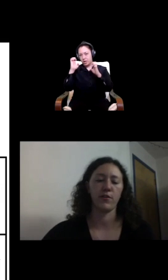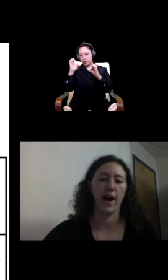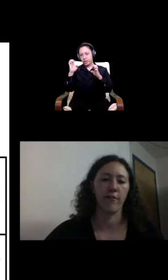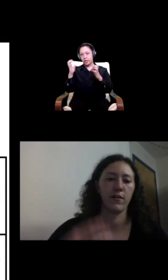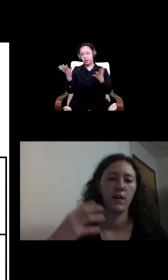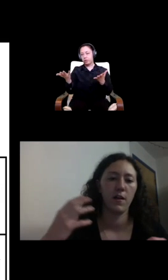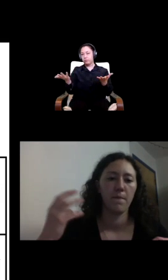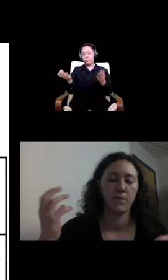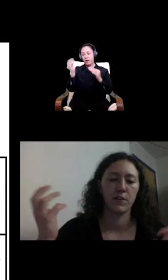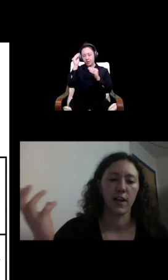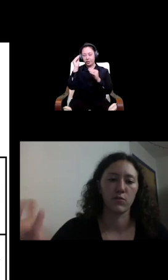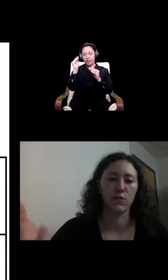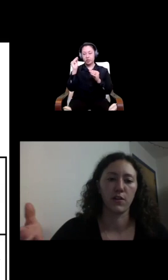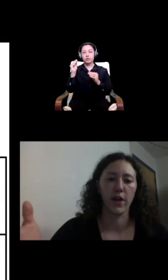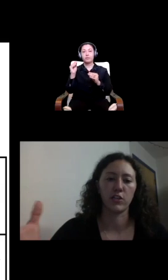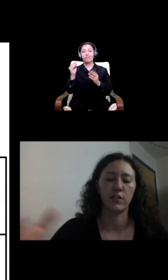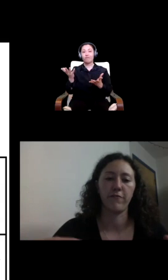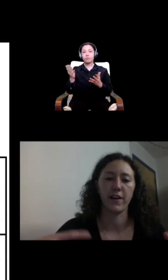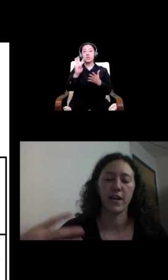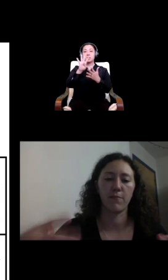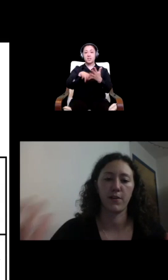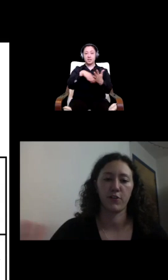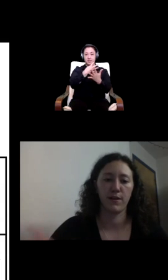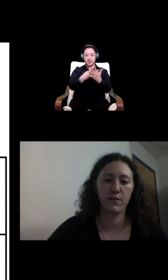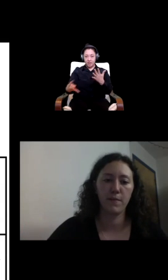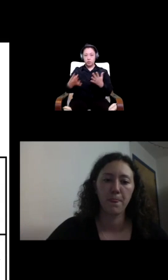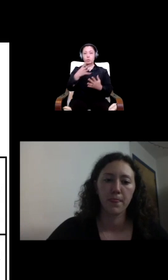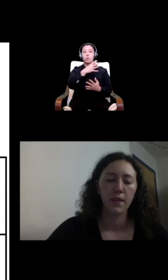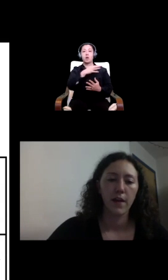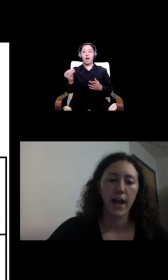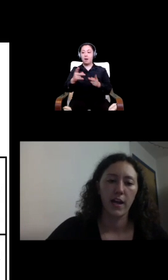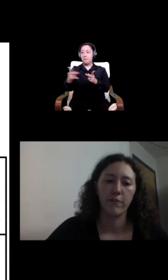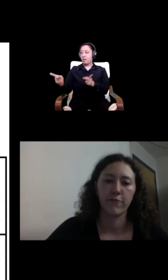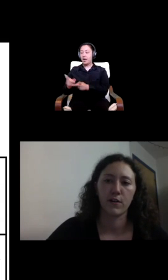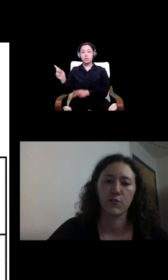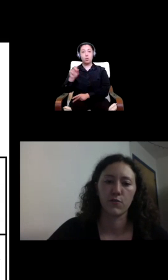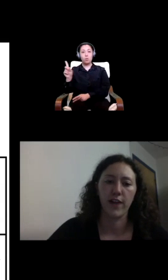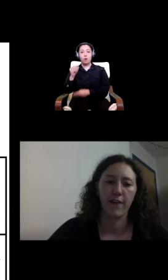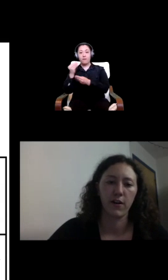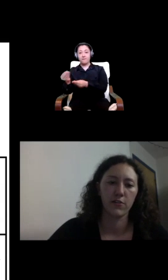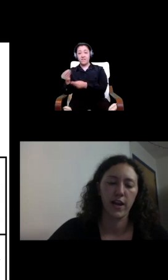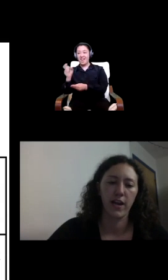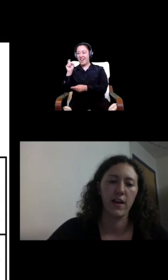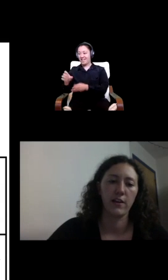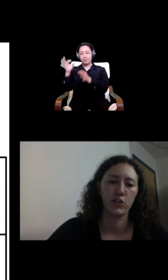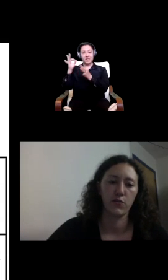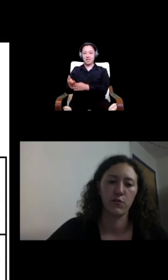to have schedule and location of feeding predetermined. For school staff to understand issues with